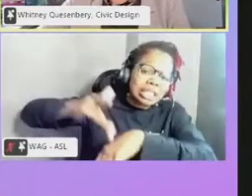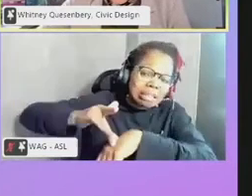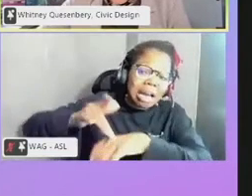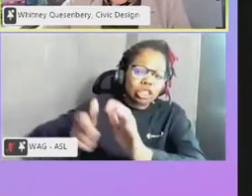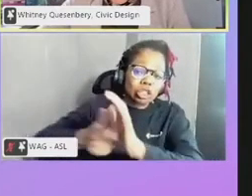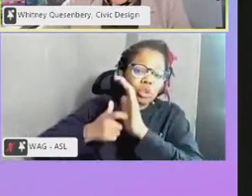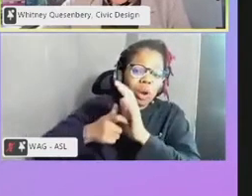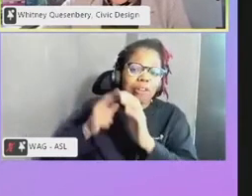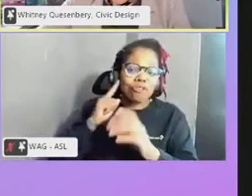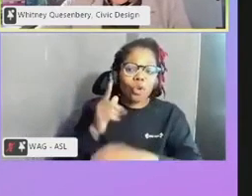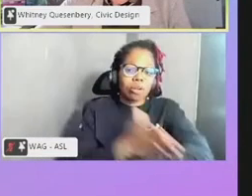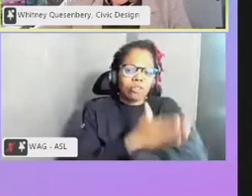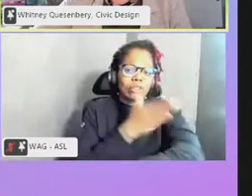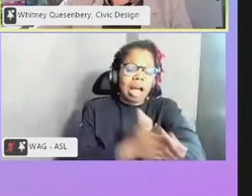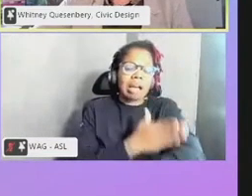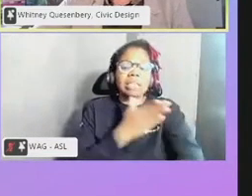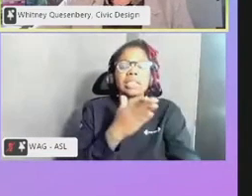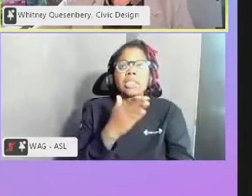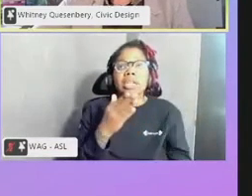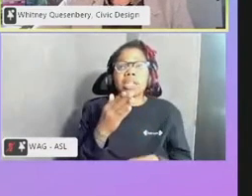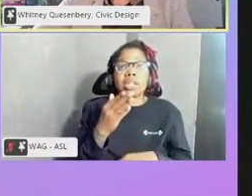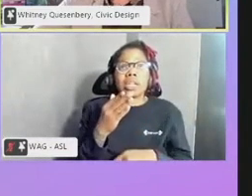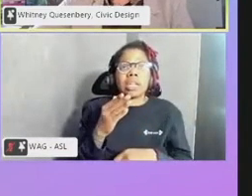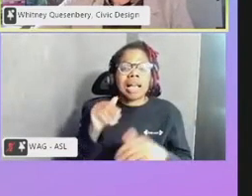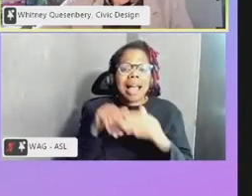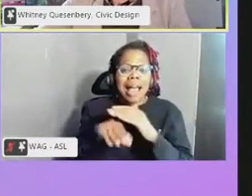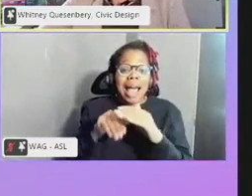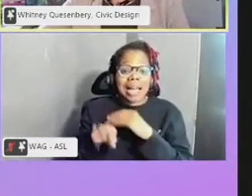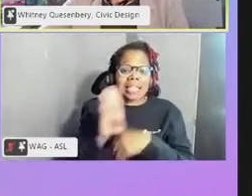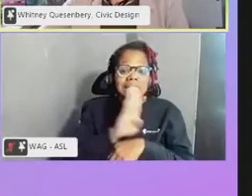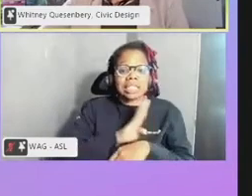visual there is a corresponding sound. We also updated the reach and touch